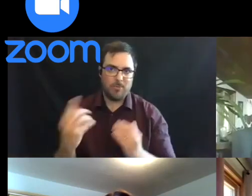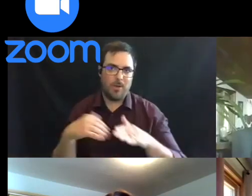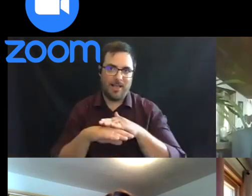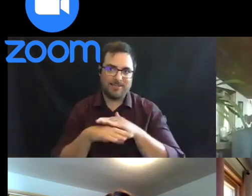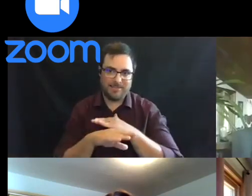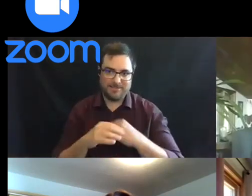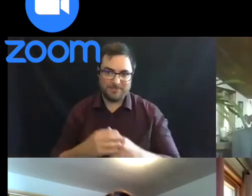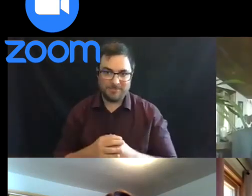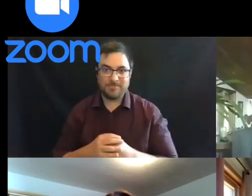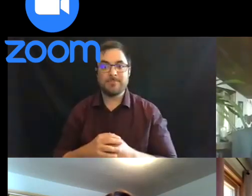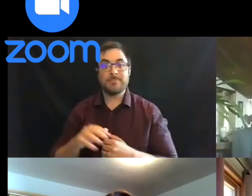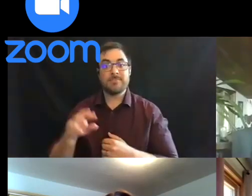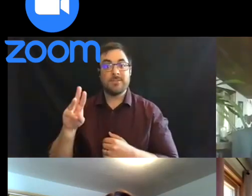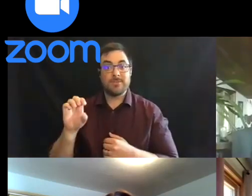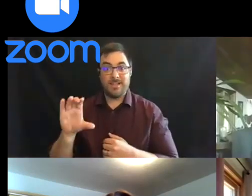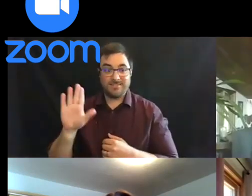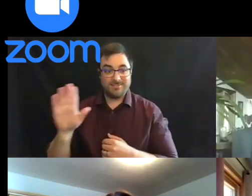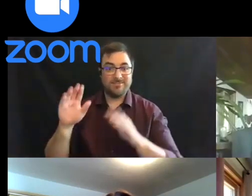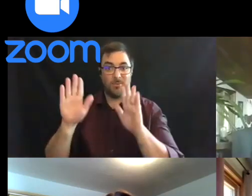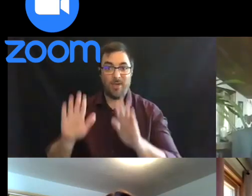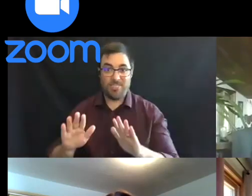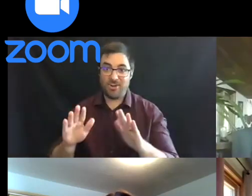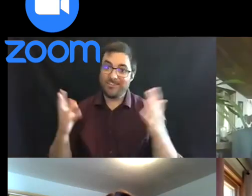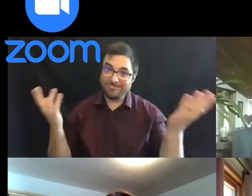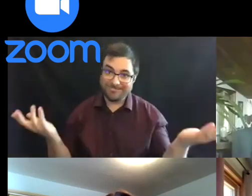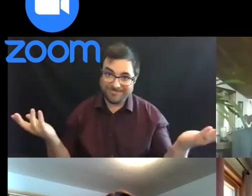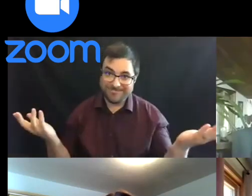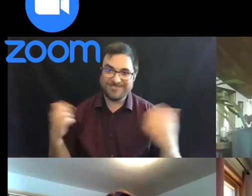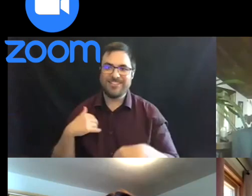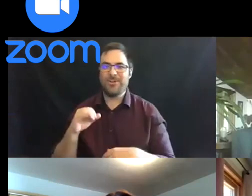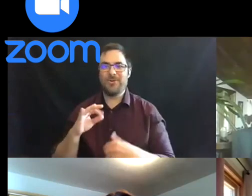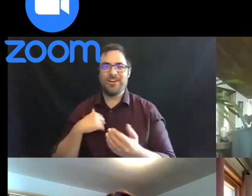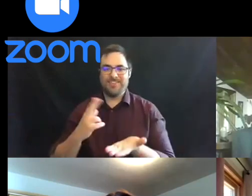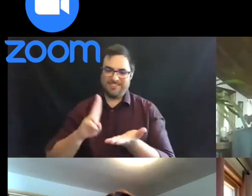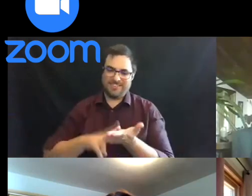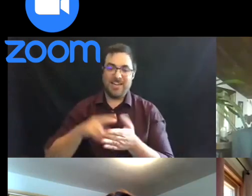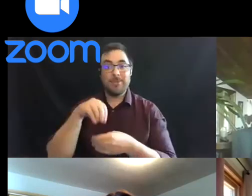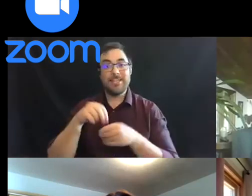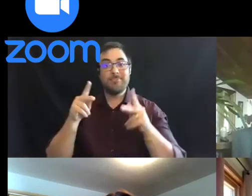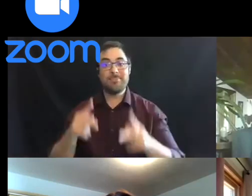Wisconsin weather or signing up for in-person sign language classes, you need to have a certain